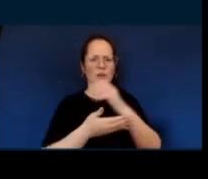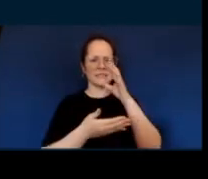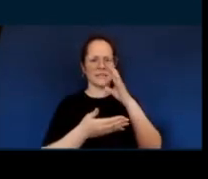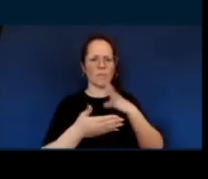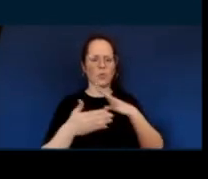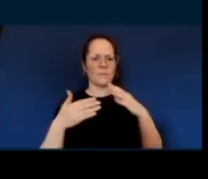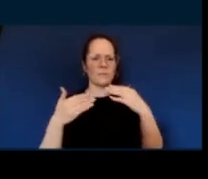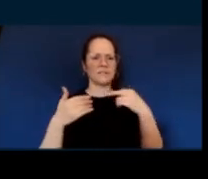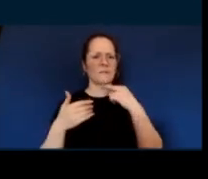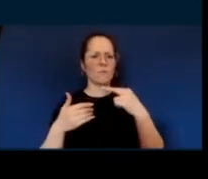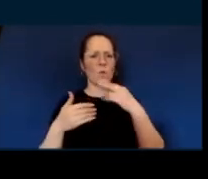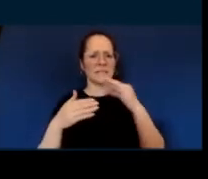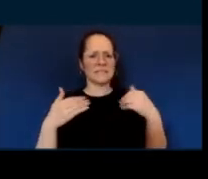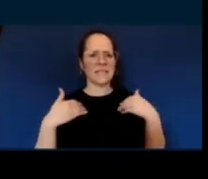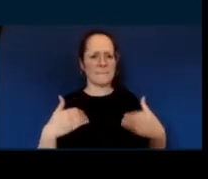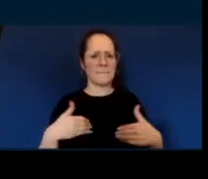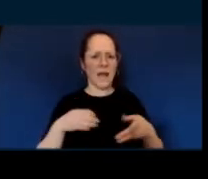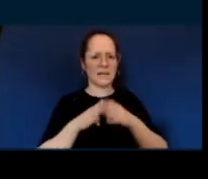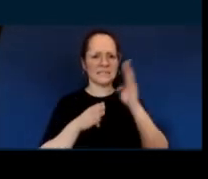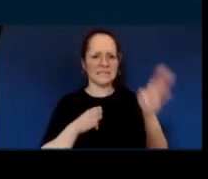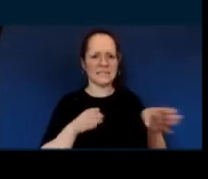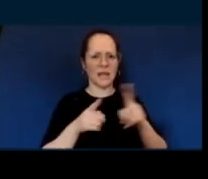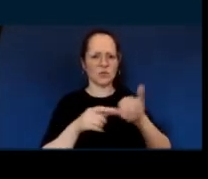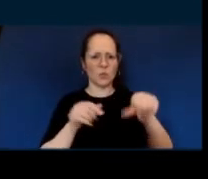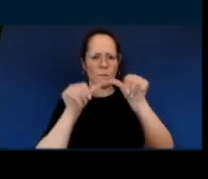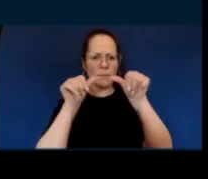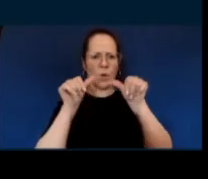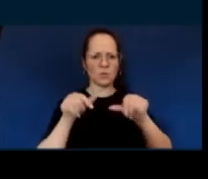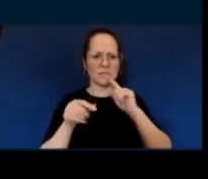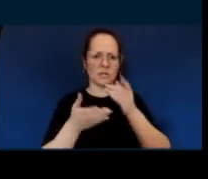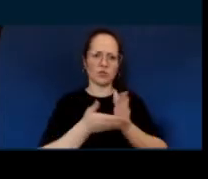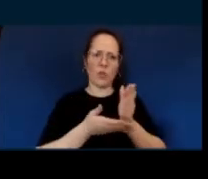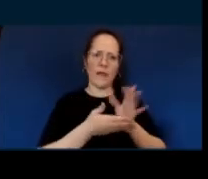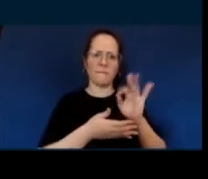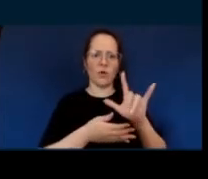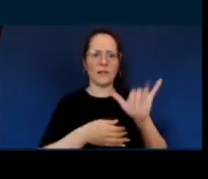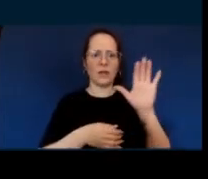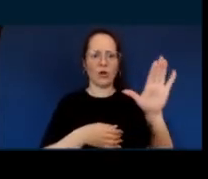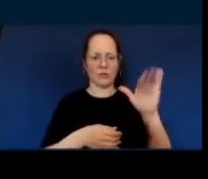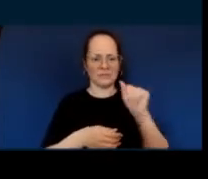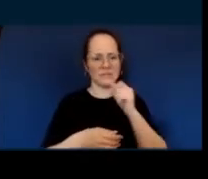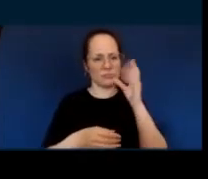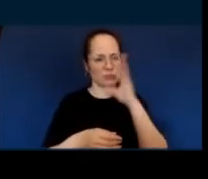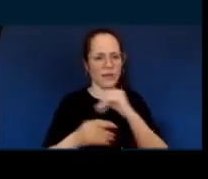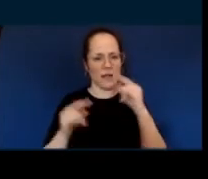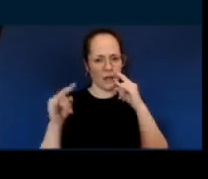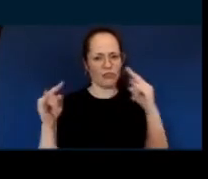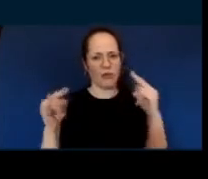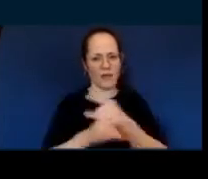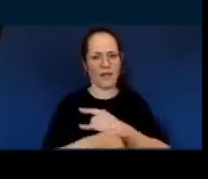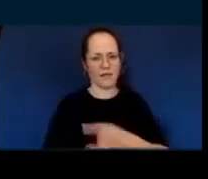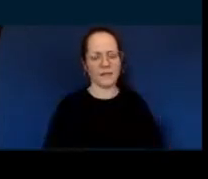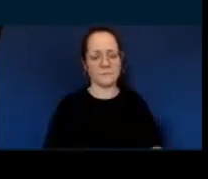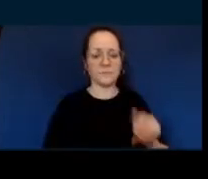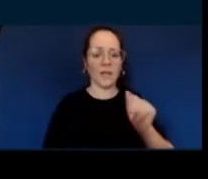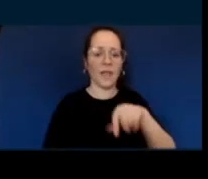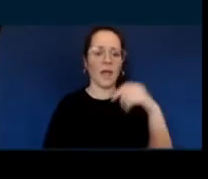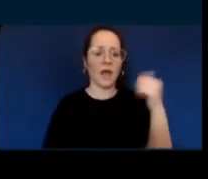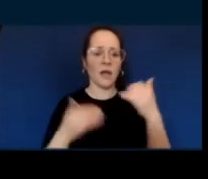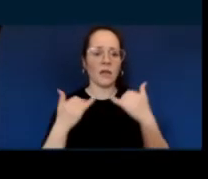TO THEM IS QUITE IRONIC. ANOTHER CONTEMPORARY EXAMPLE